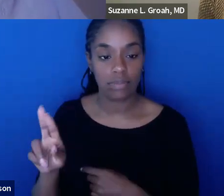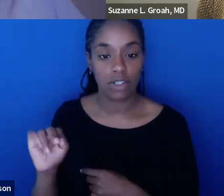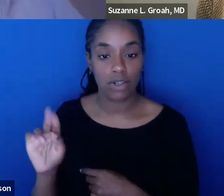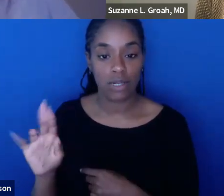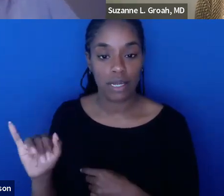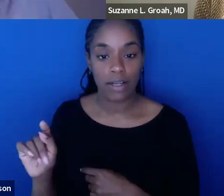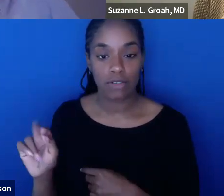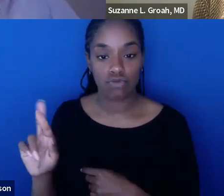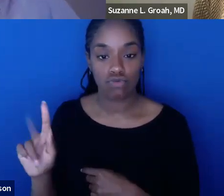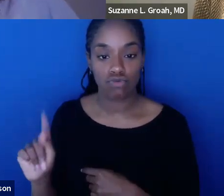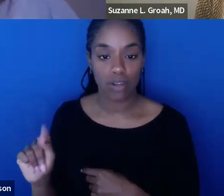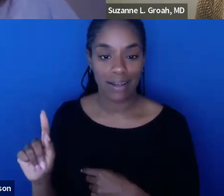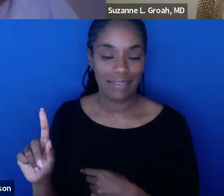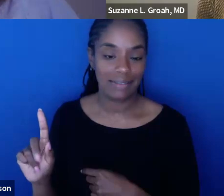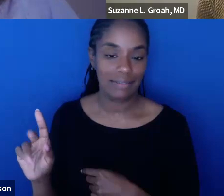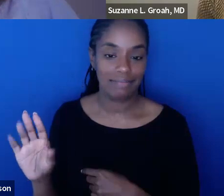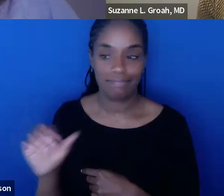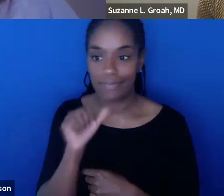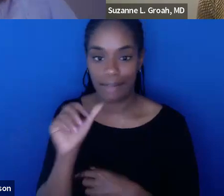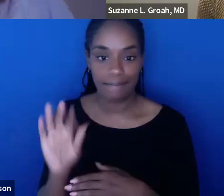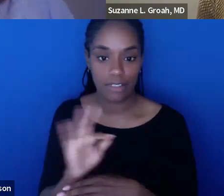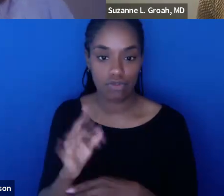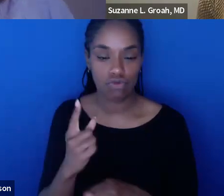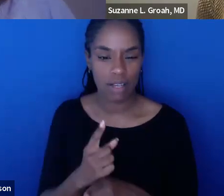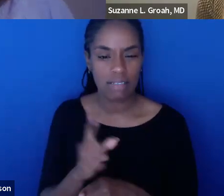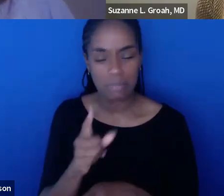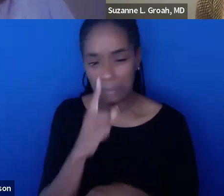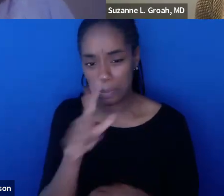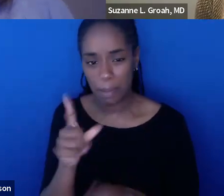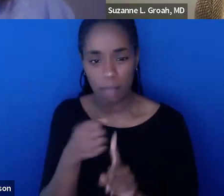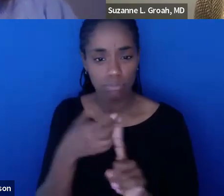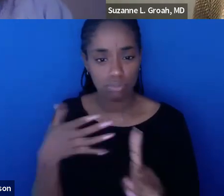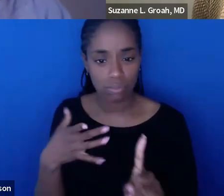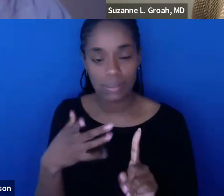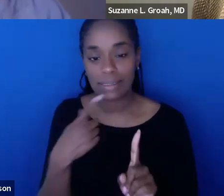So can you talk about what neurogenic bladder is and why we've had this title change? Yeah.